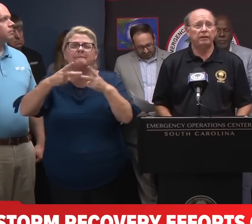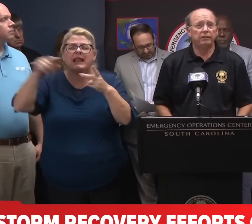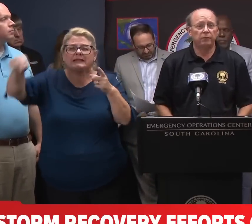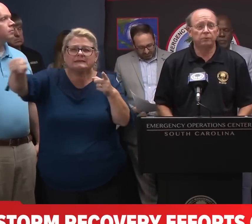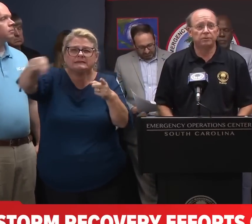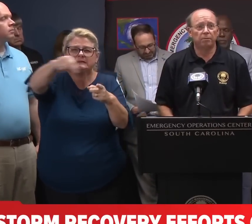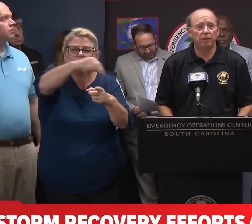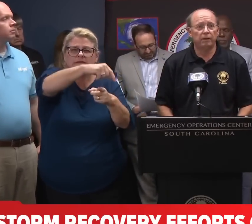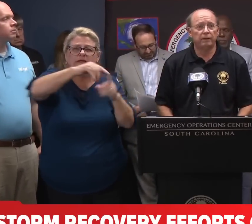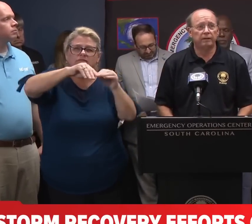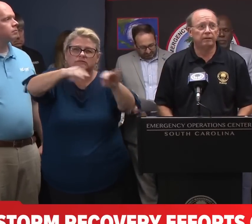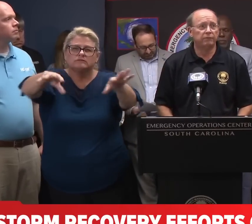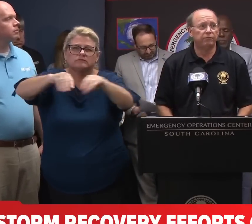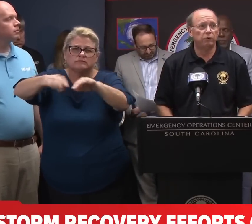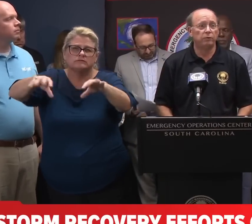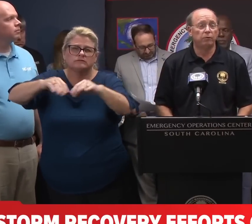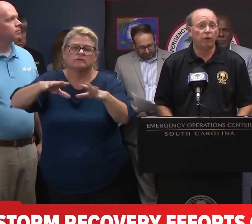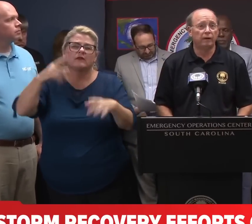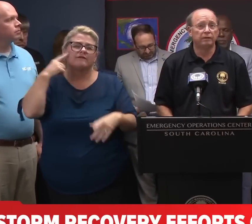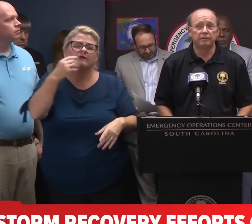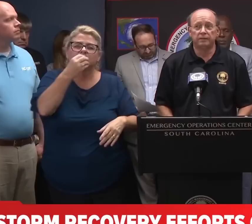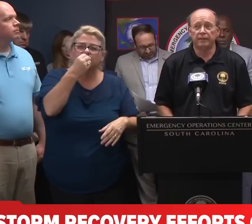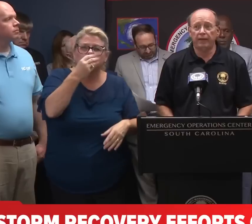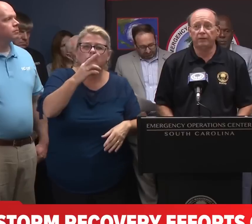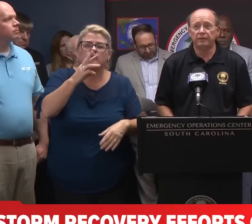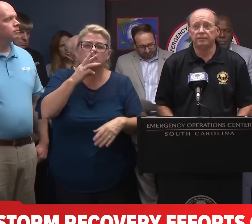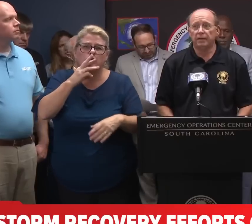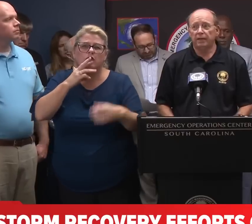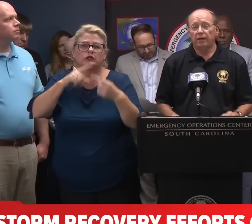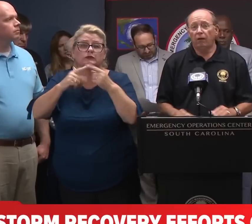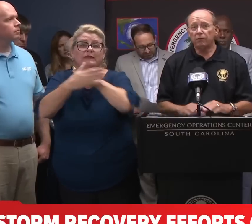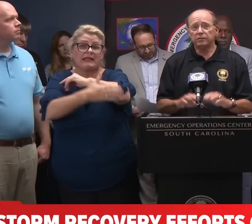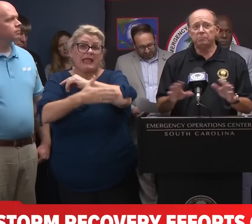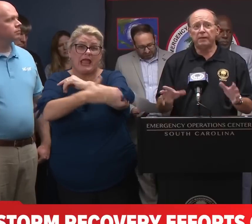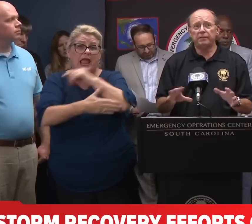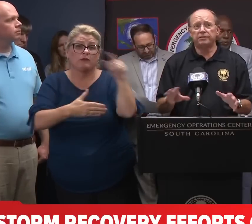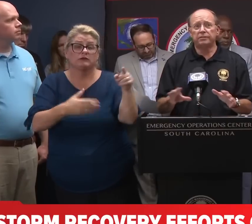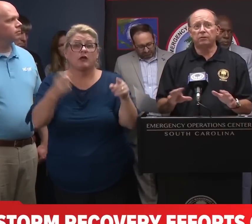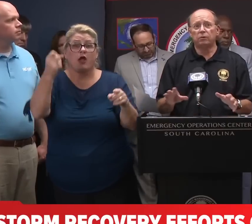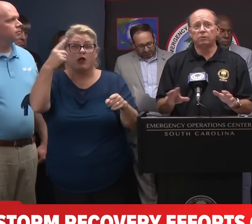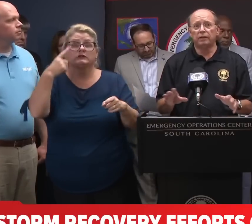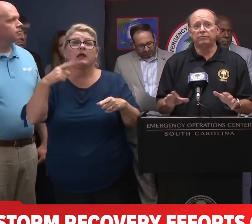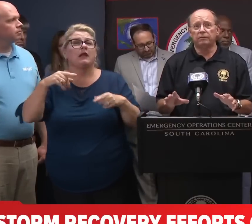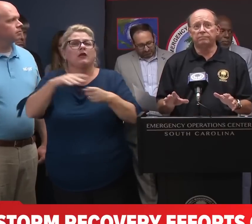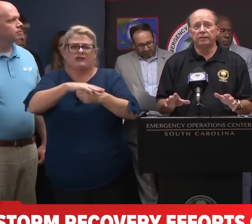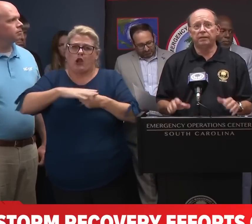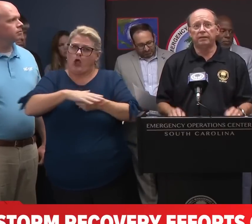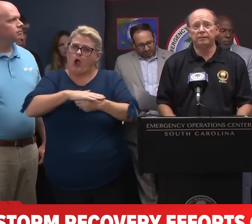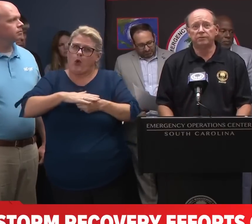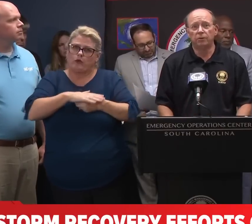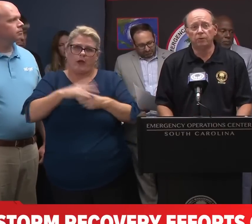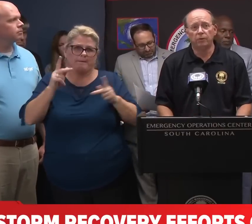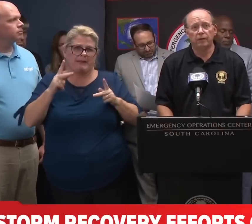uh that we're supplying uh food and water to the counties, all this is managed at the local level. And so